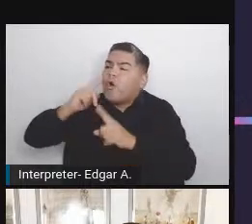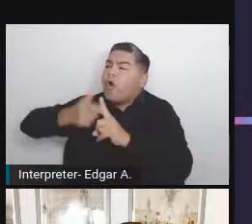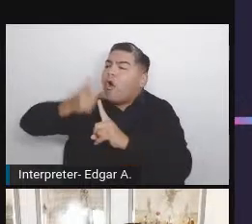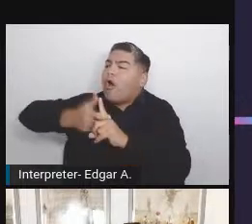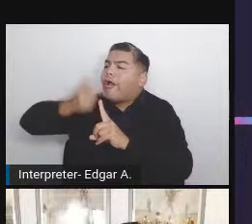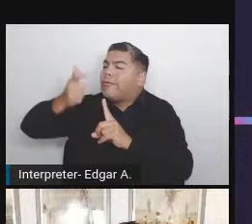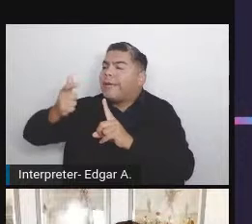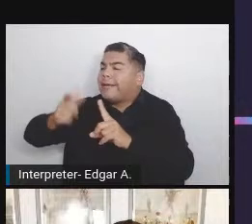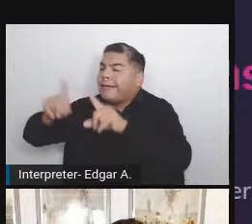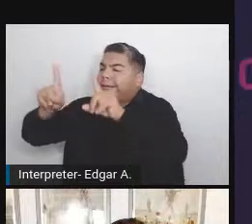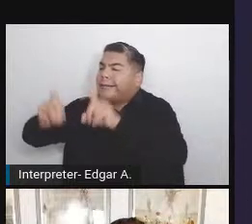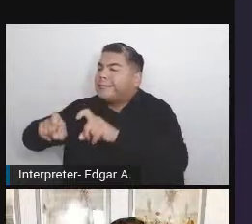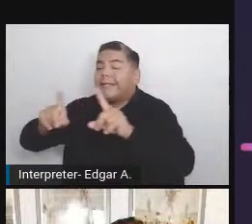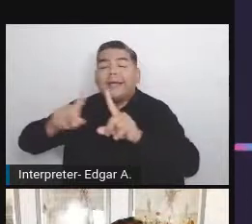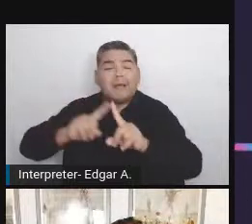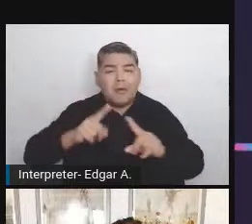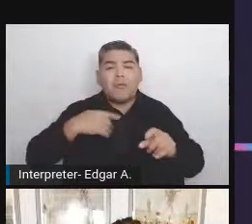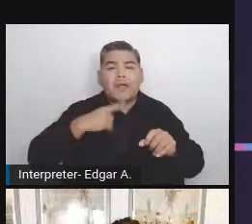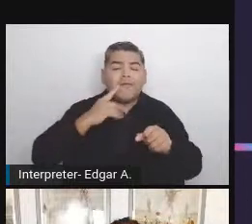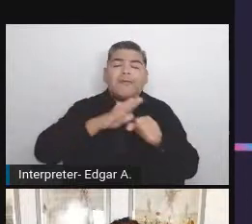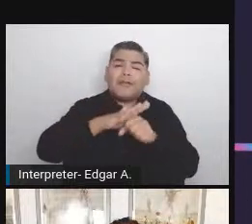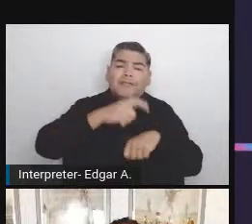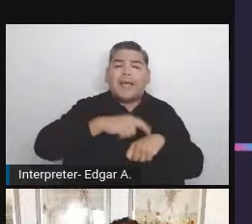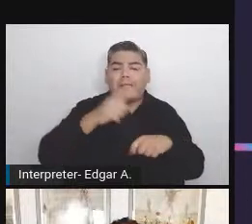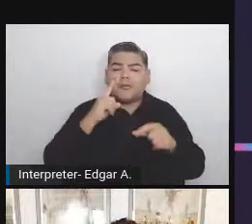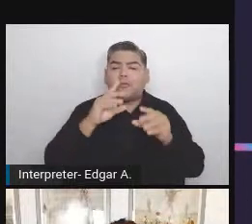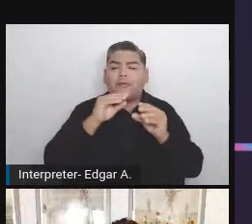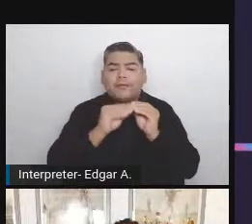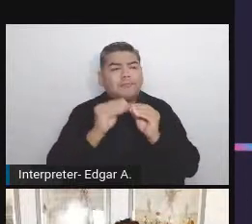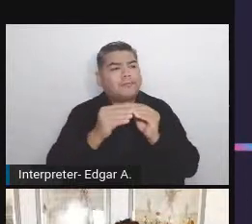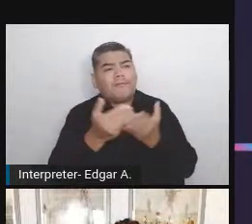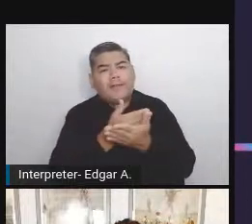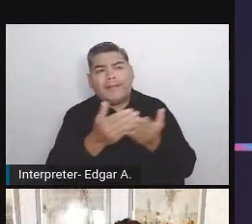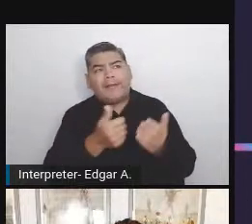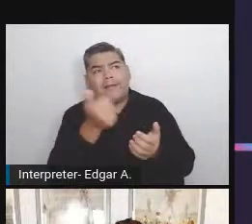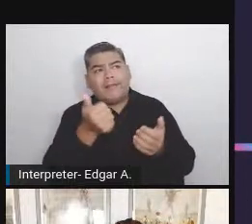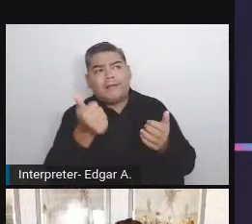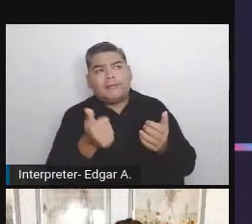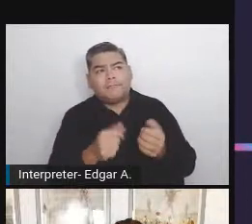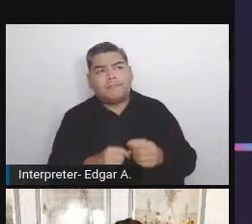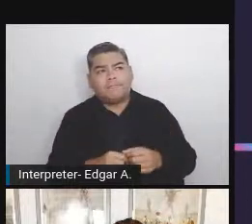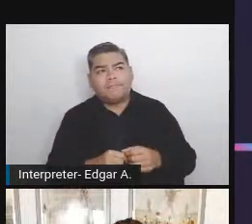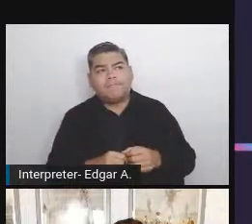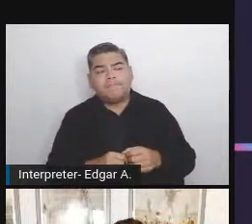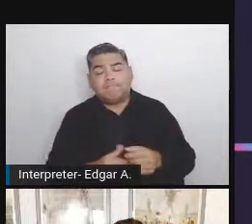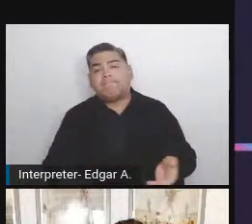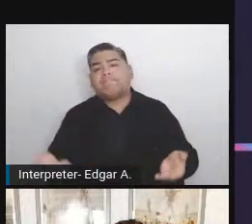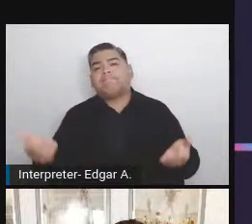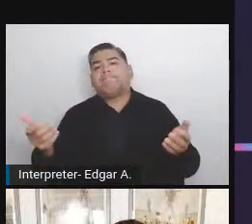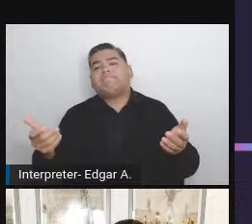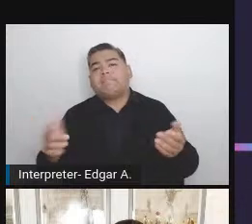It resolves to we do not have time to automate our tests but we will have a lot of time to fix everything on production. It is their